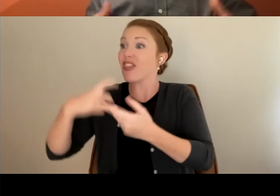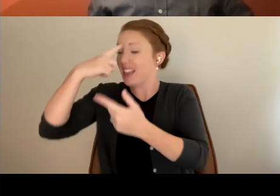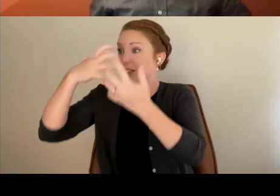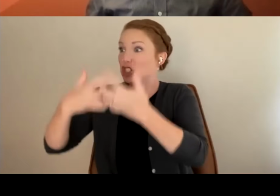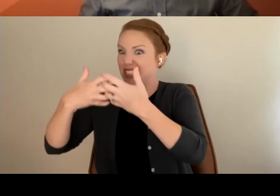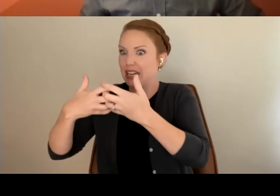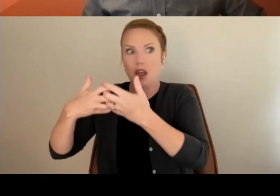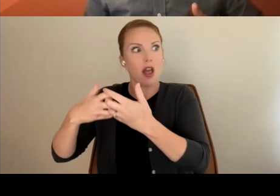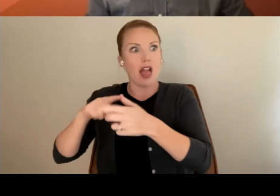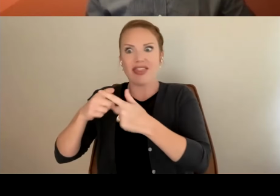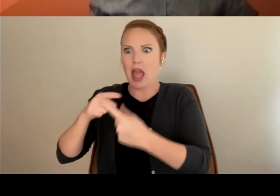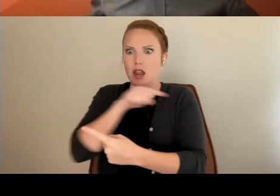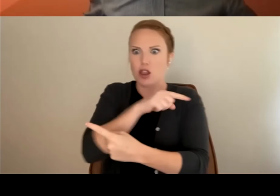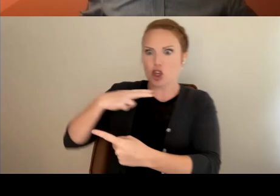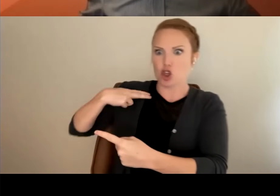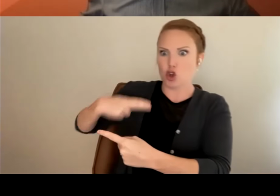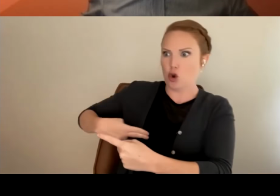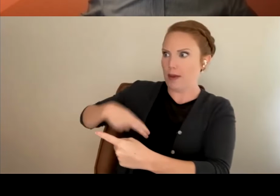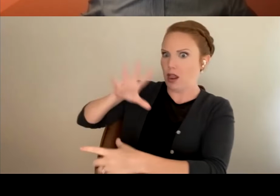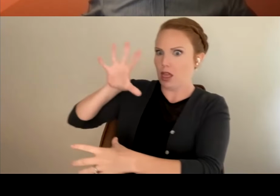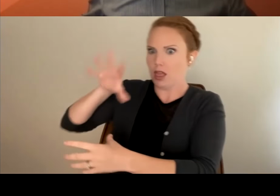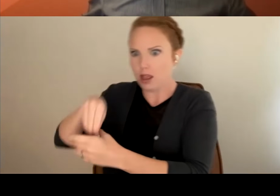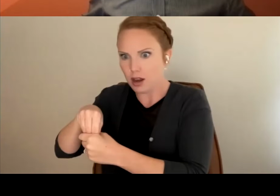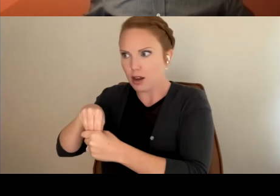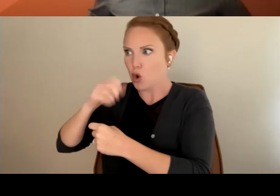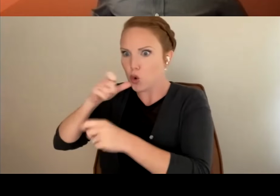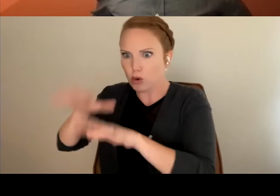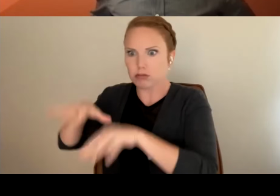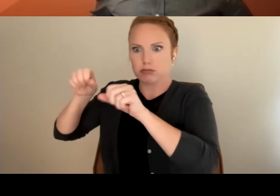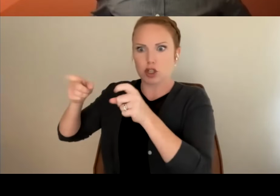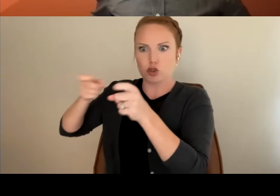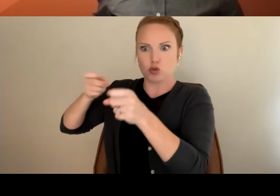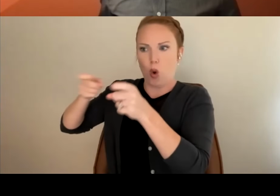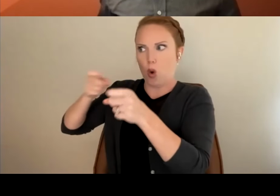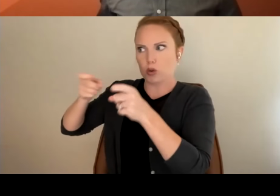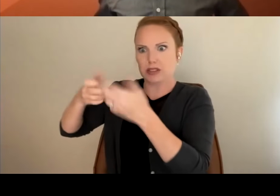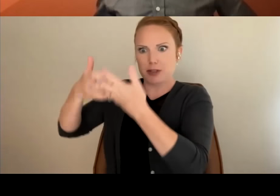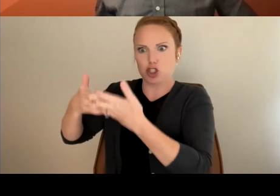When you need a human, the human factors as well needs to be a part of the consideration.